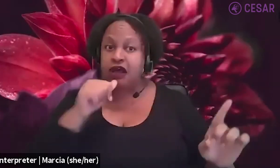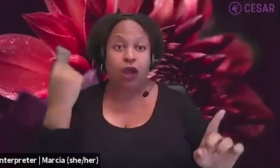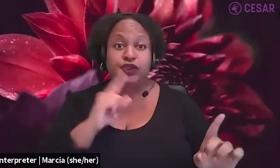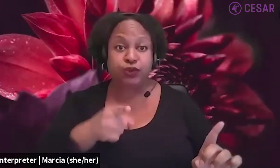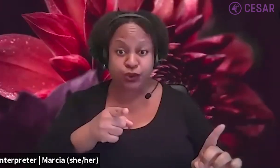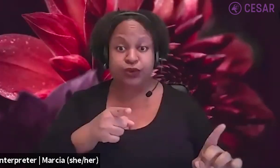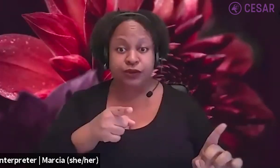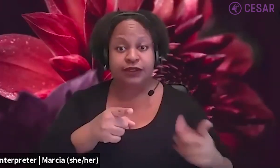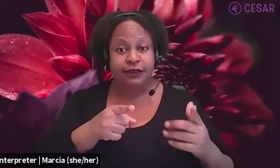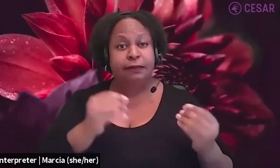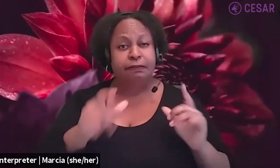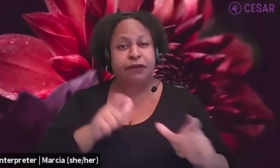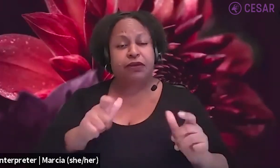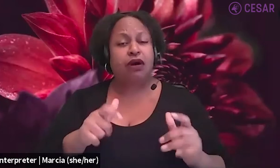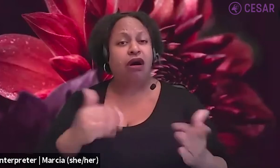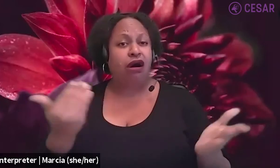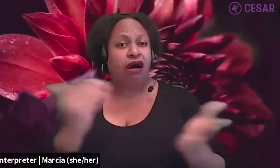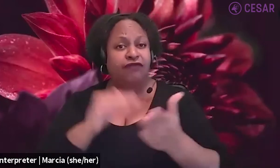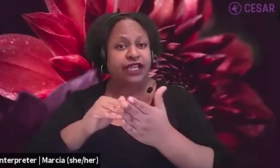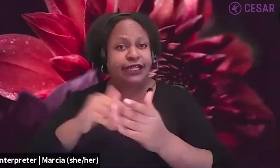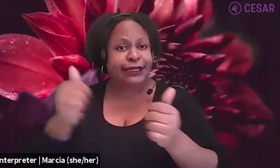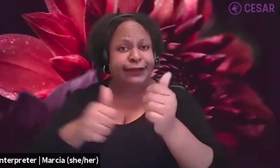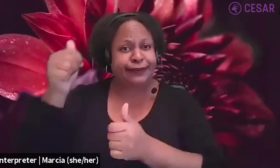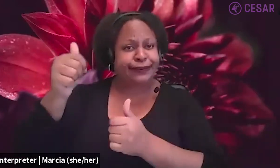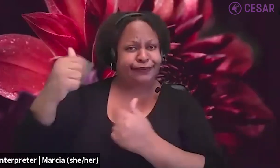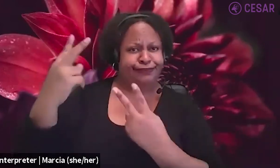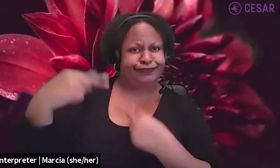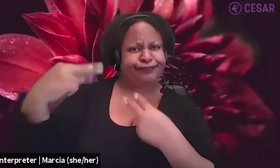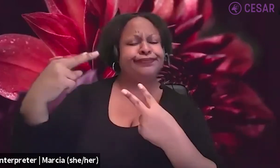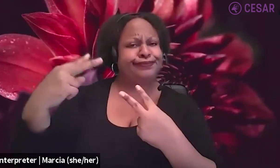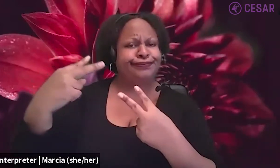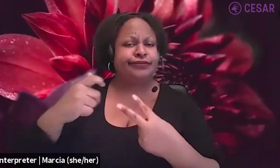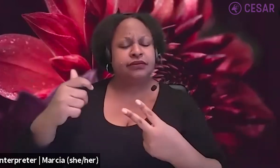lends to the often paternalistic solutions given to combat food insecurity instead of the ingrained